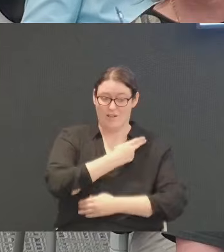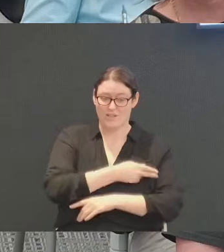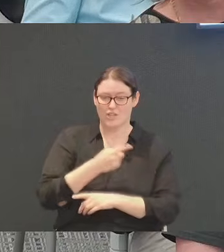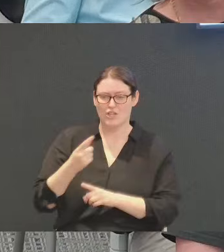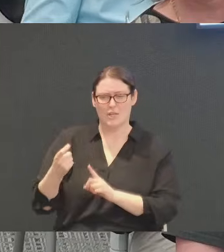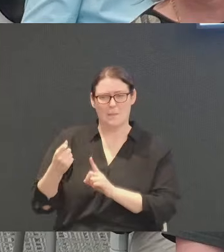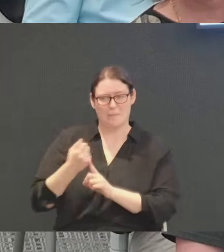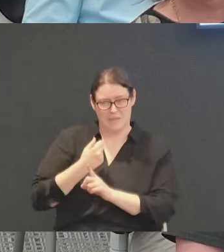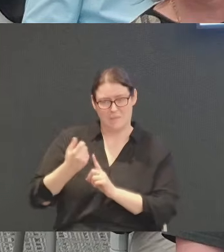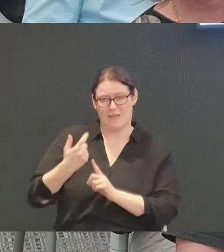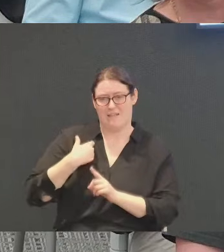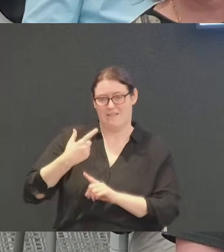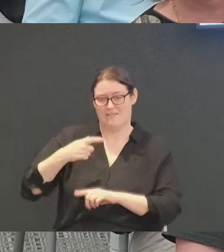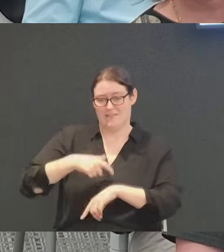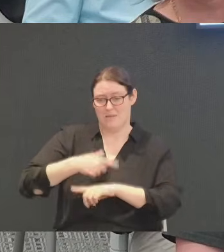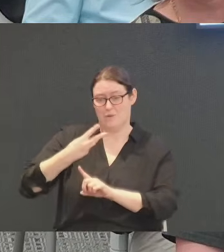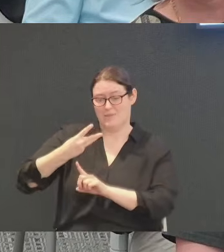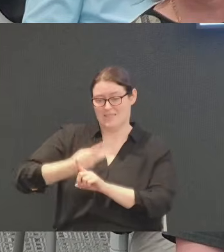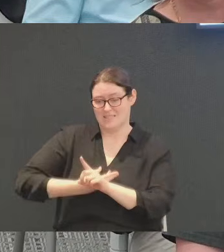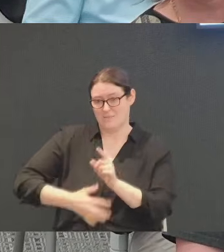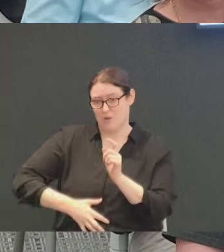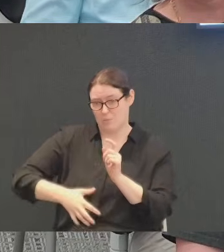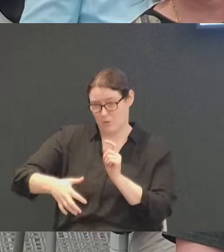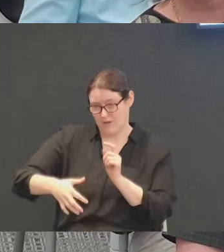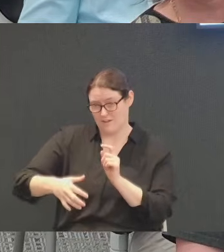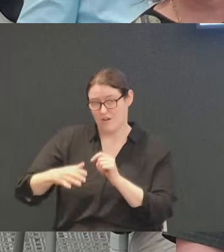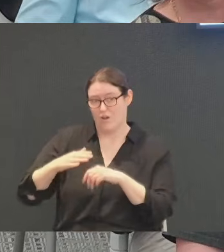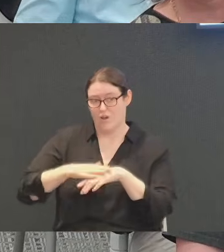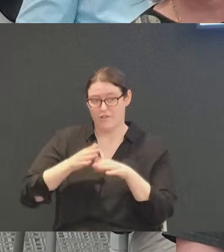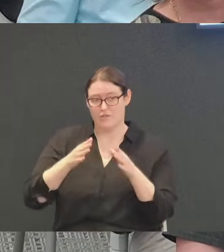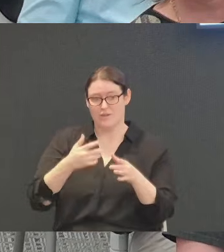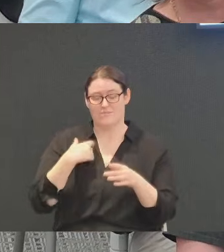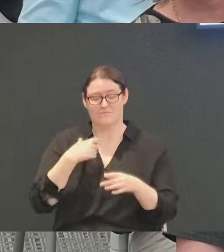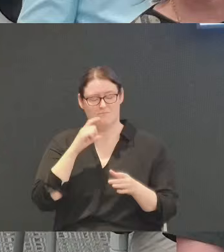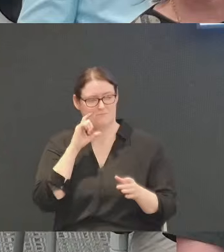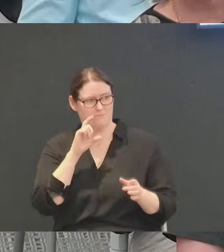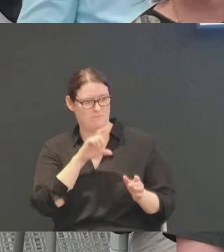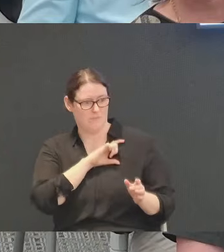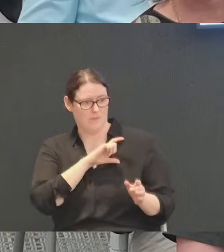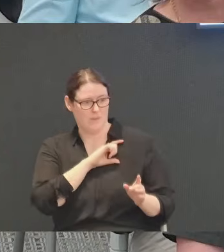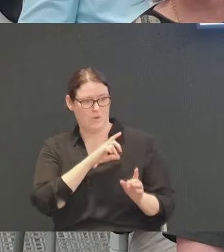months pregnant on the streets and the police were called because people saw her beat me on